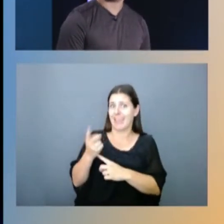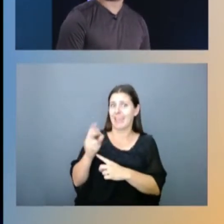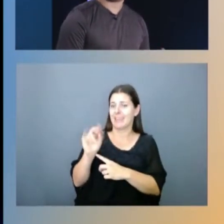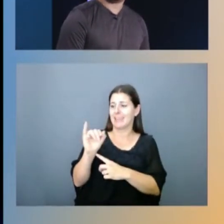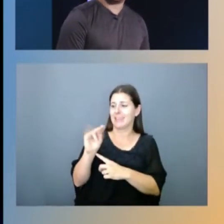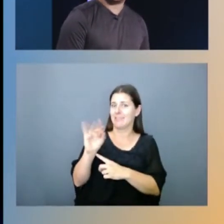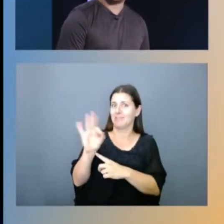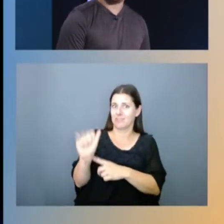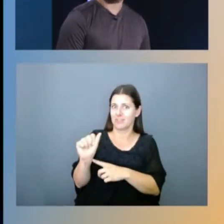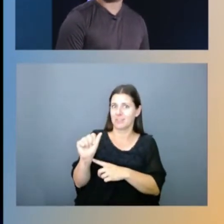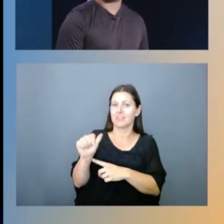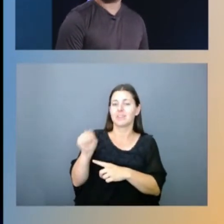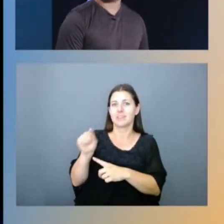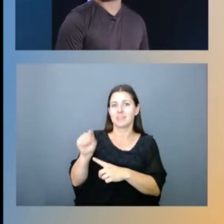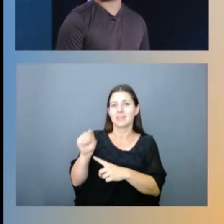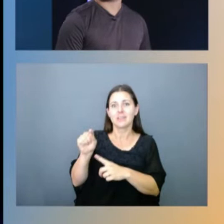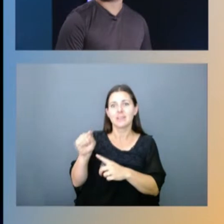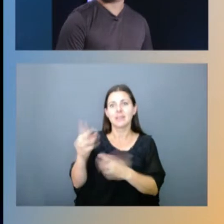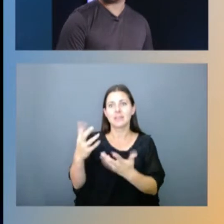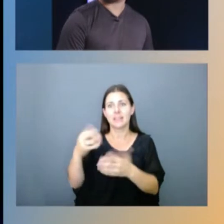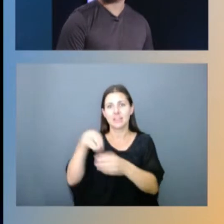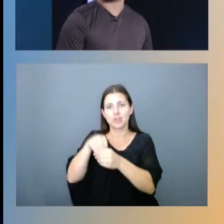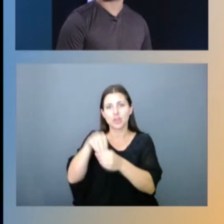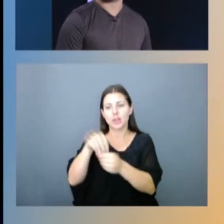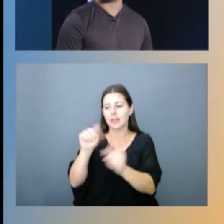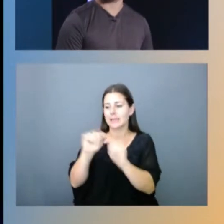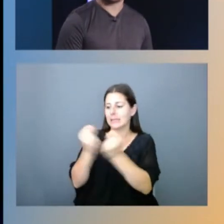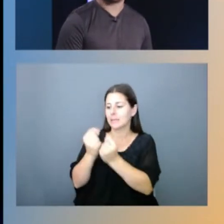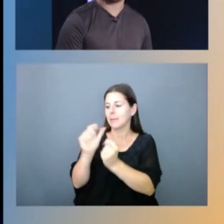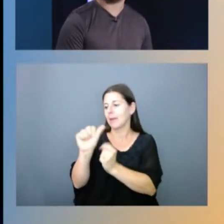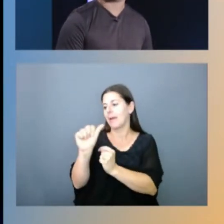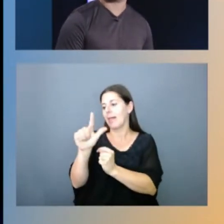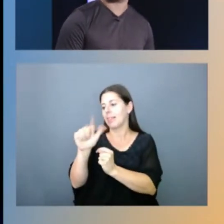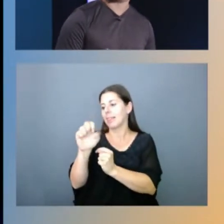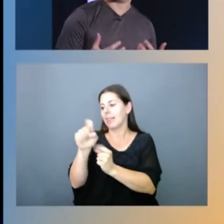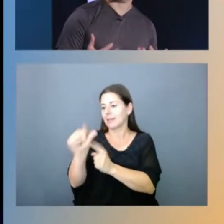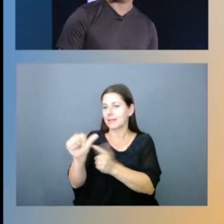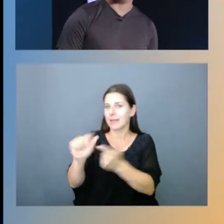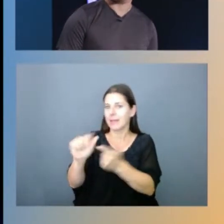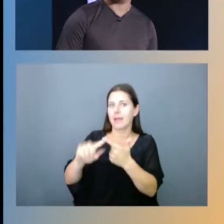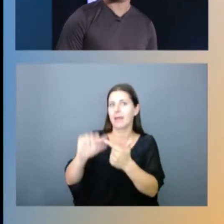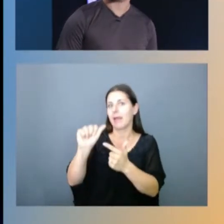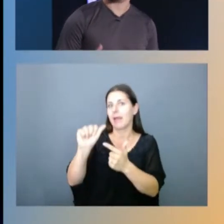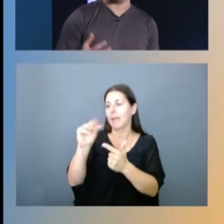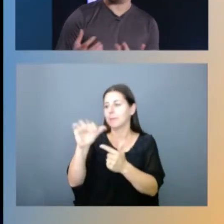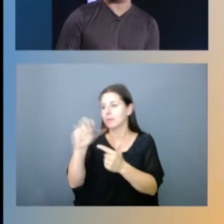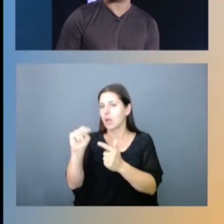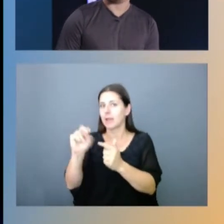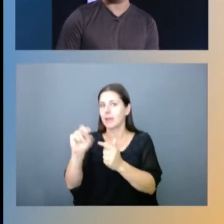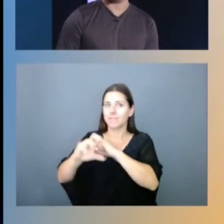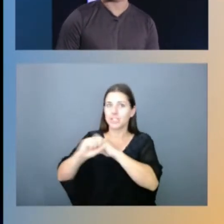Internally, we have teams like Alexa, Amazon Advertising, Amazon Robotics, Prime Video